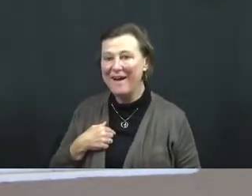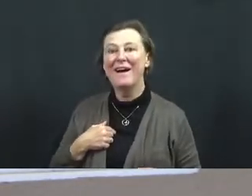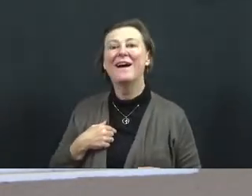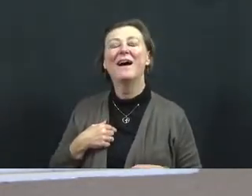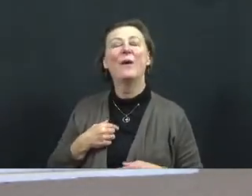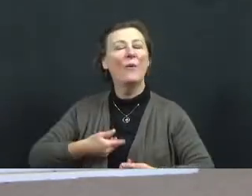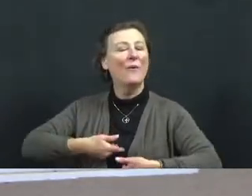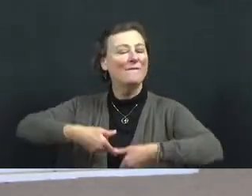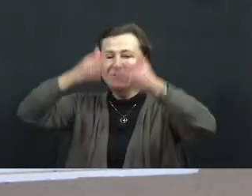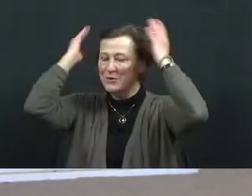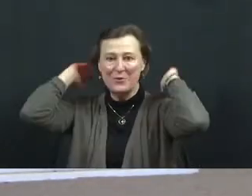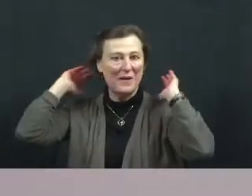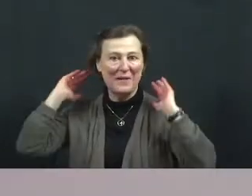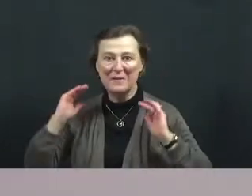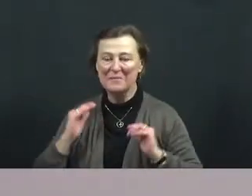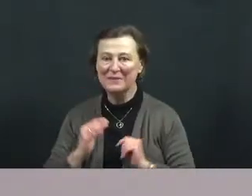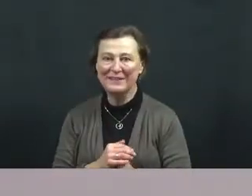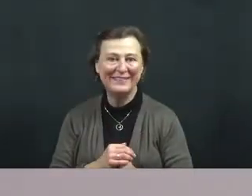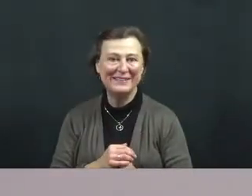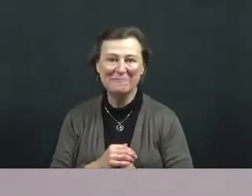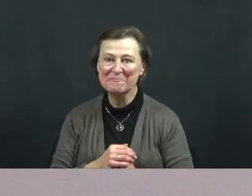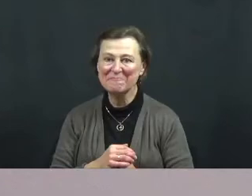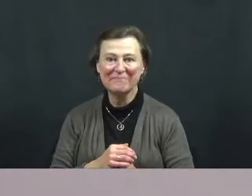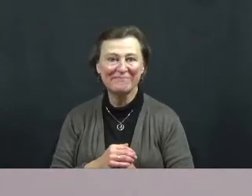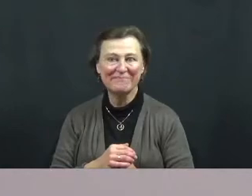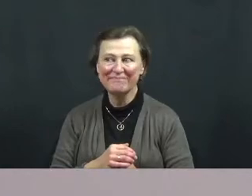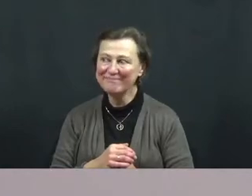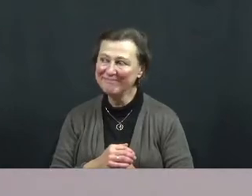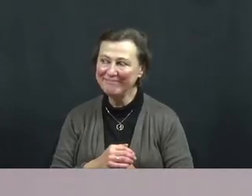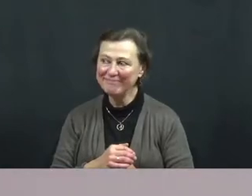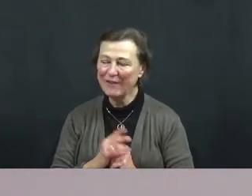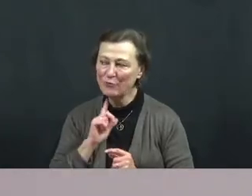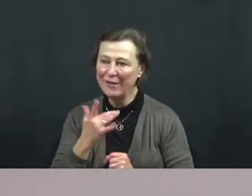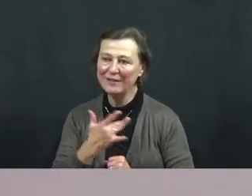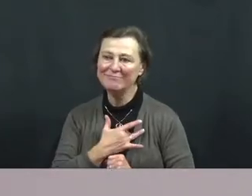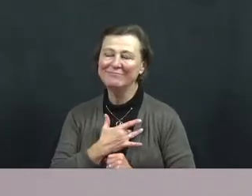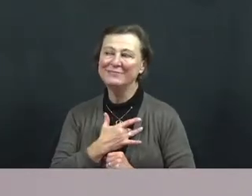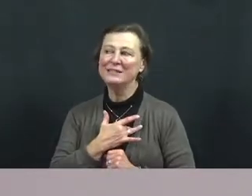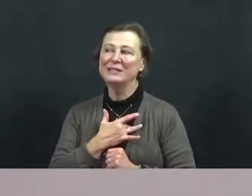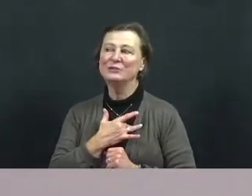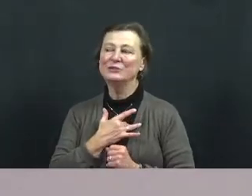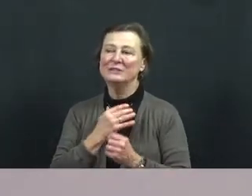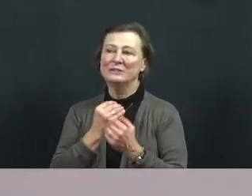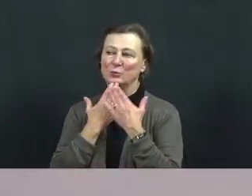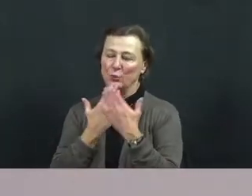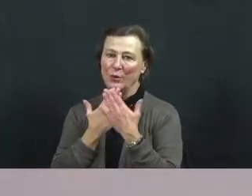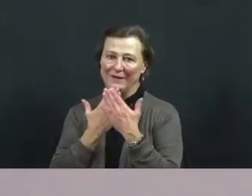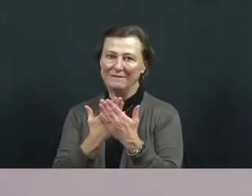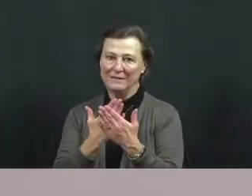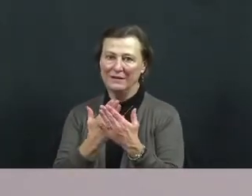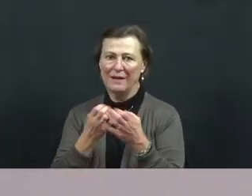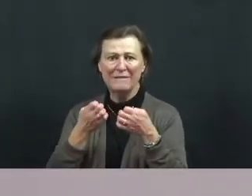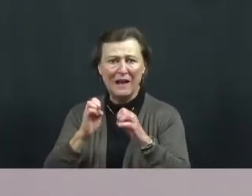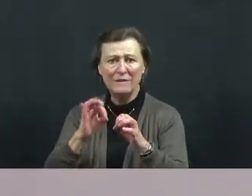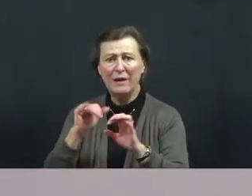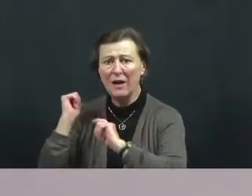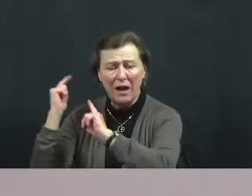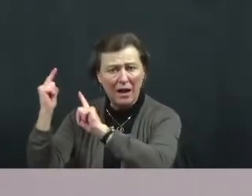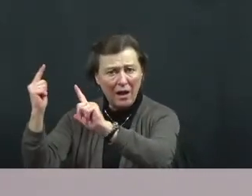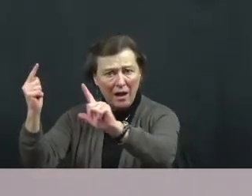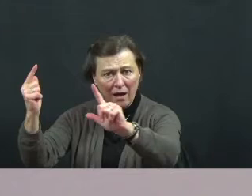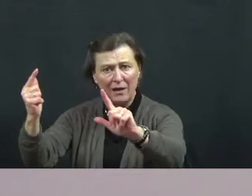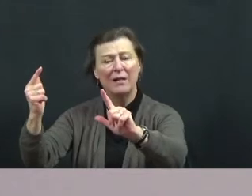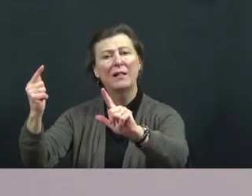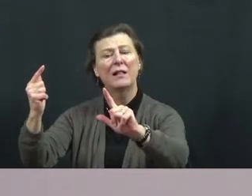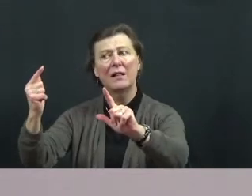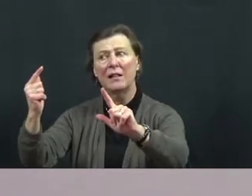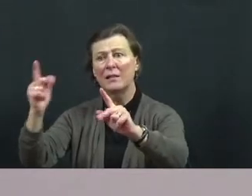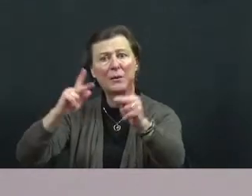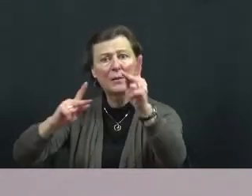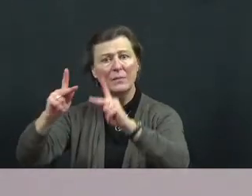I was touched and gratified by the efforts of all the other people had put into making